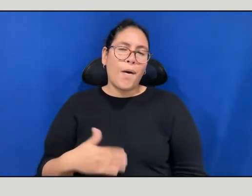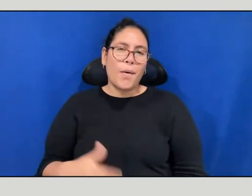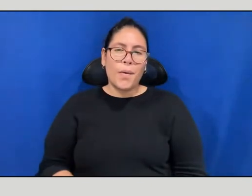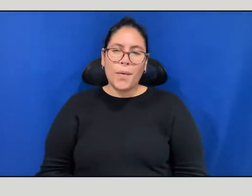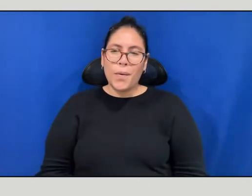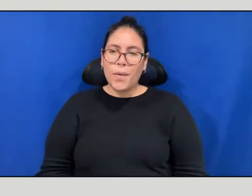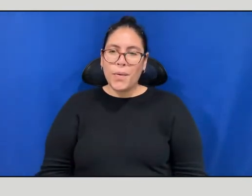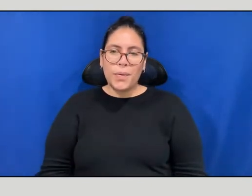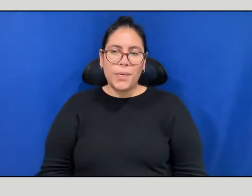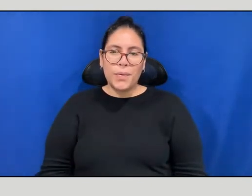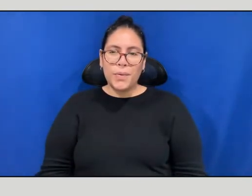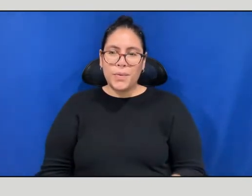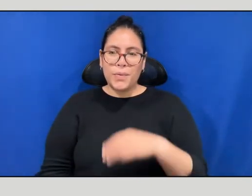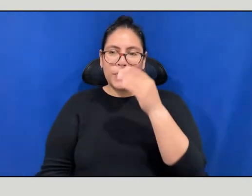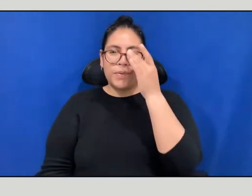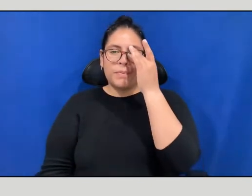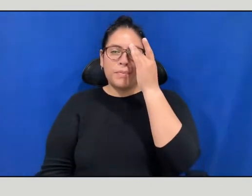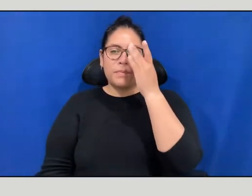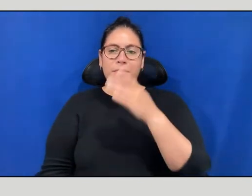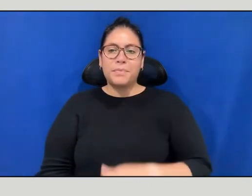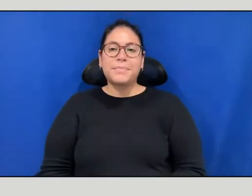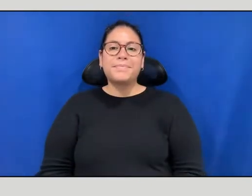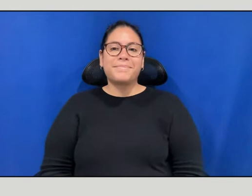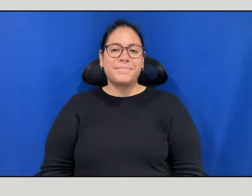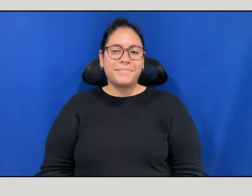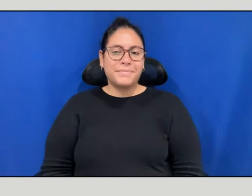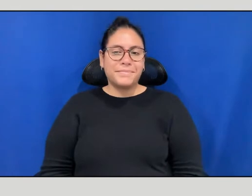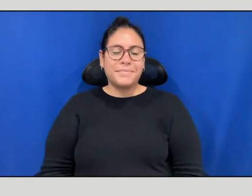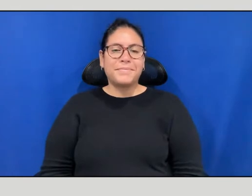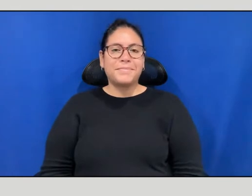This is amazing. And could you start, 'cause I see some people asking